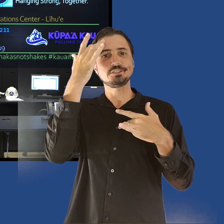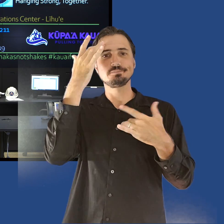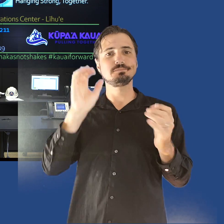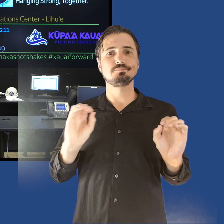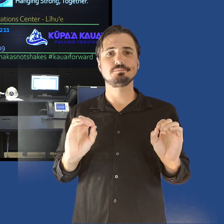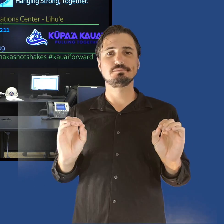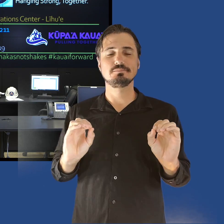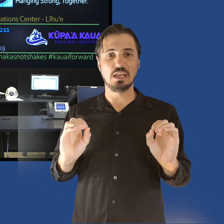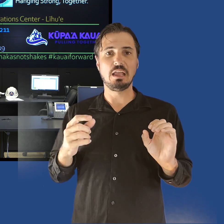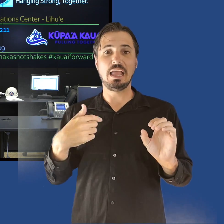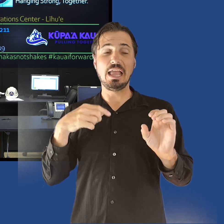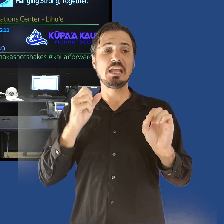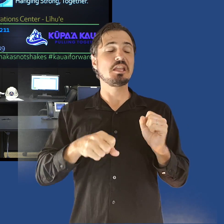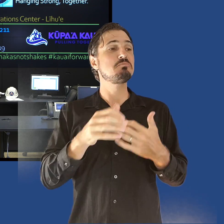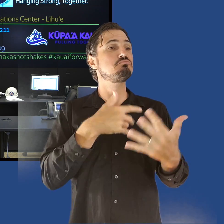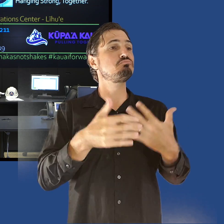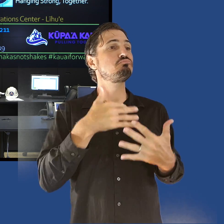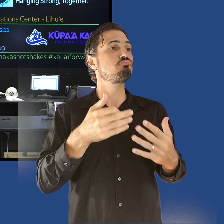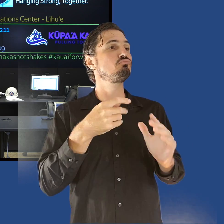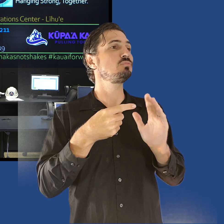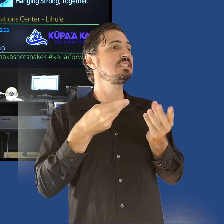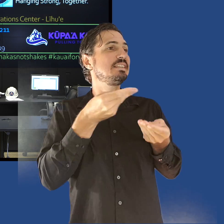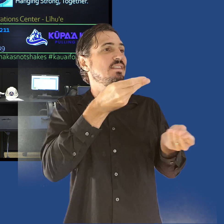but may unknowingly infect other people.